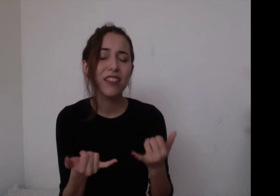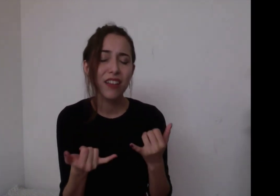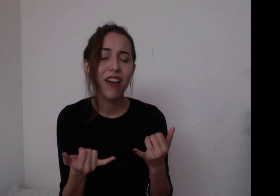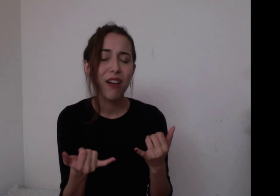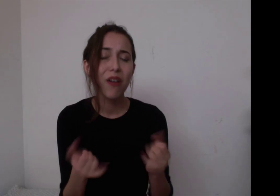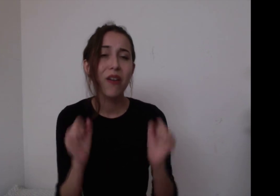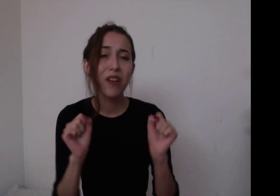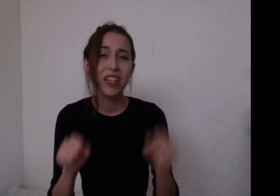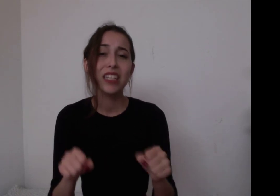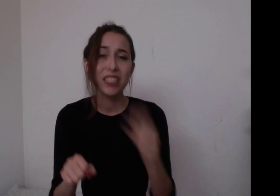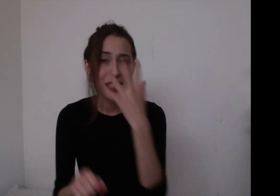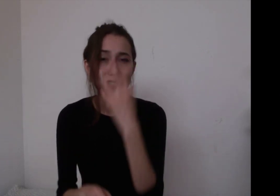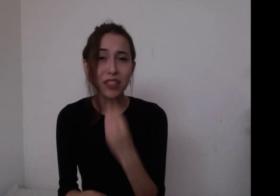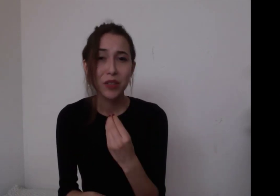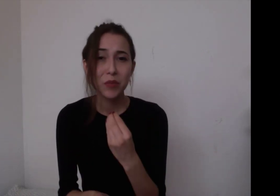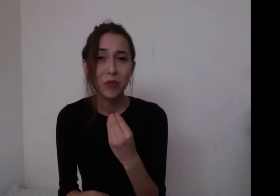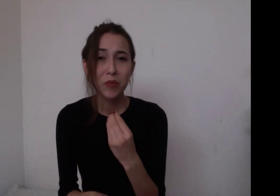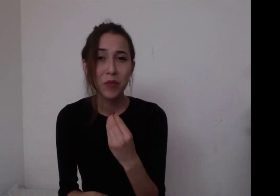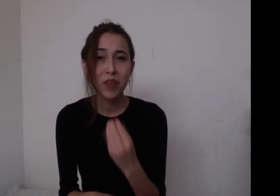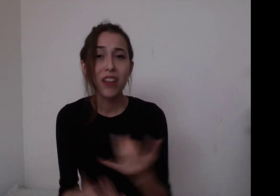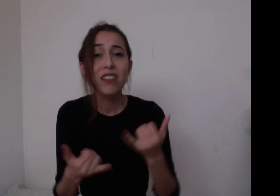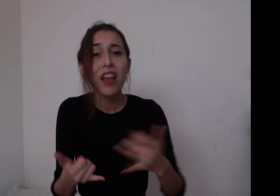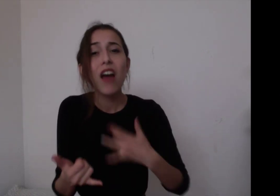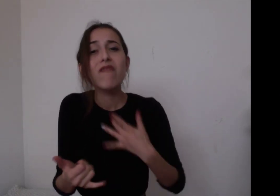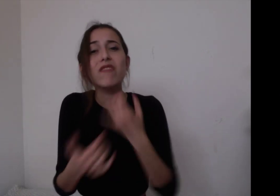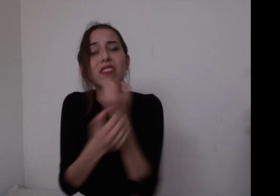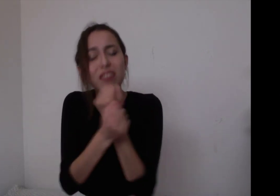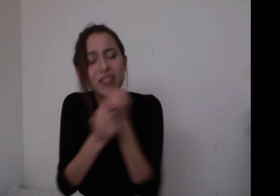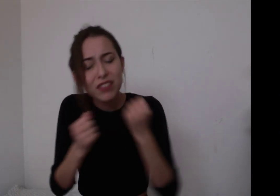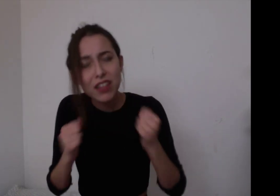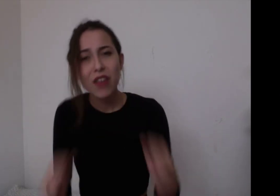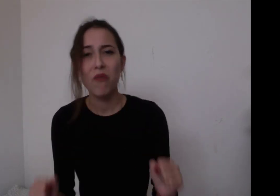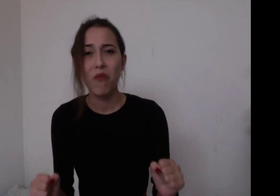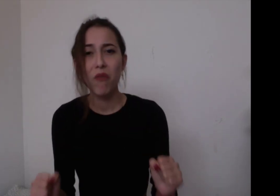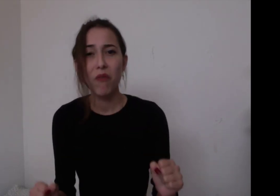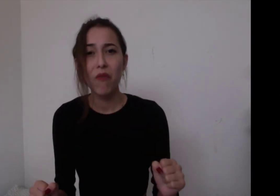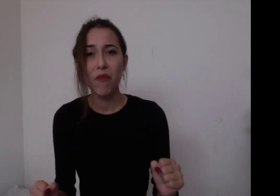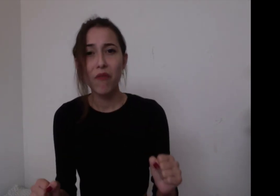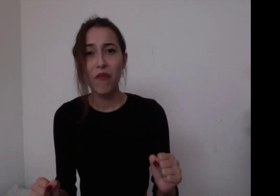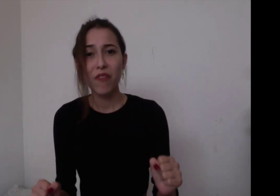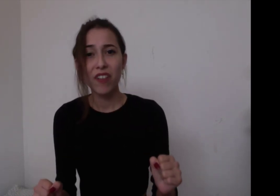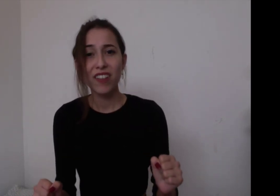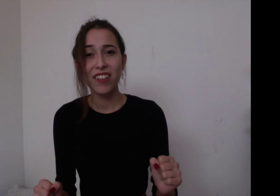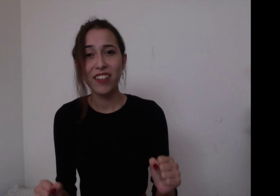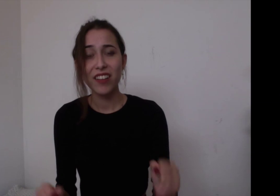and I felt safe enough to sleep.